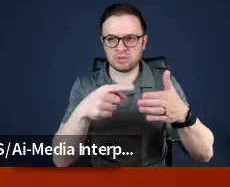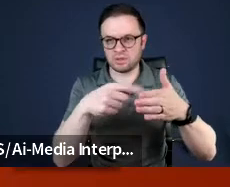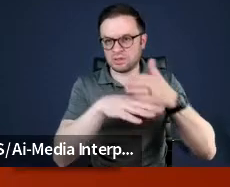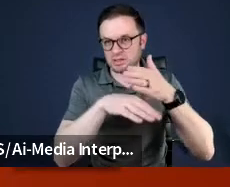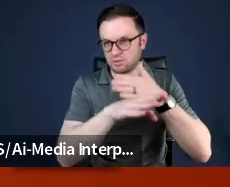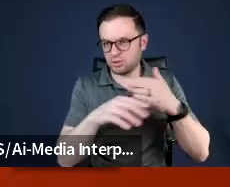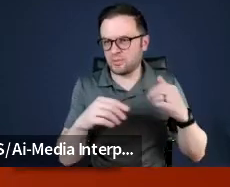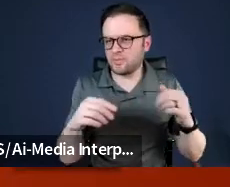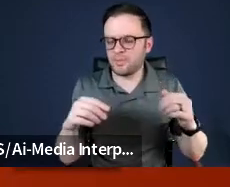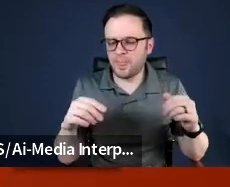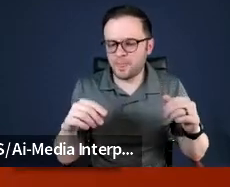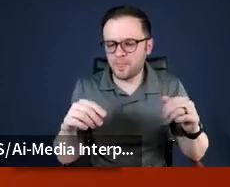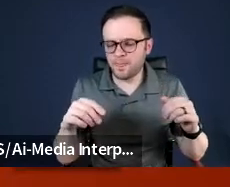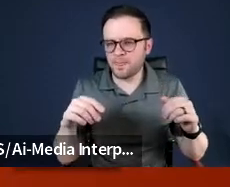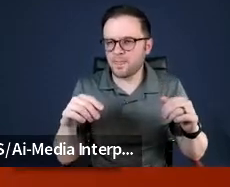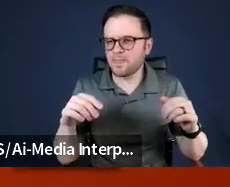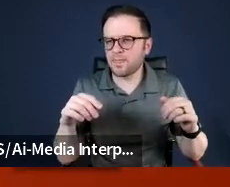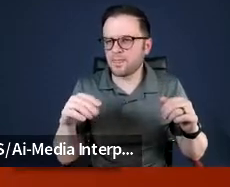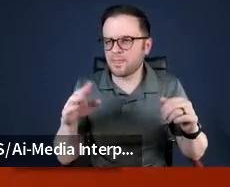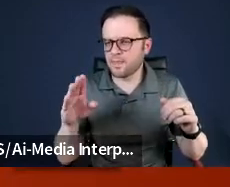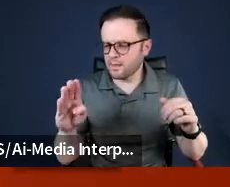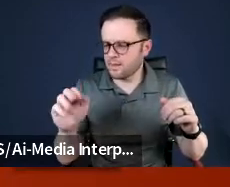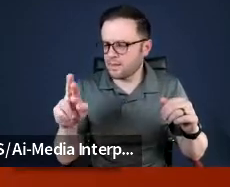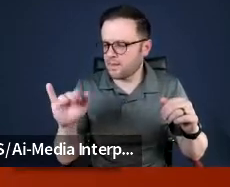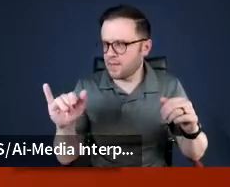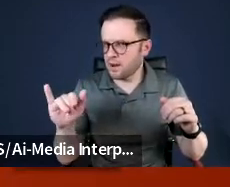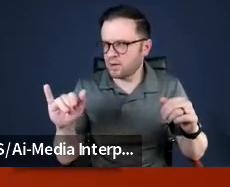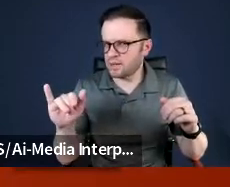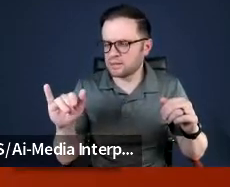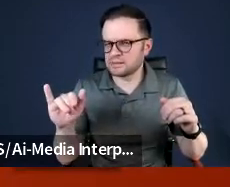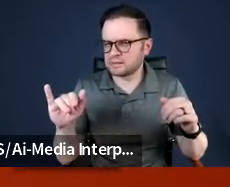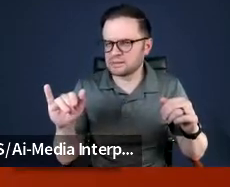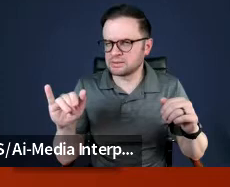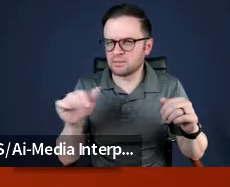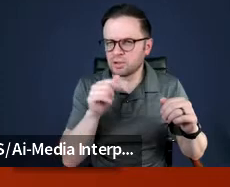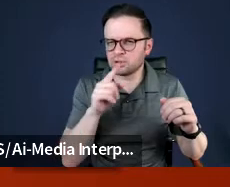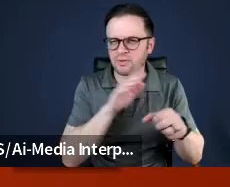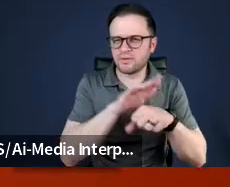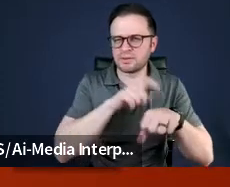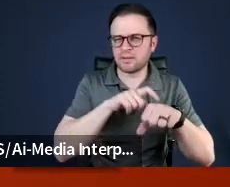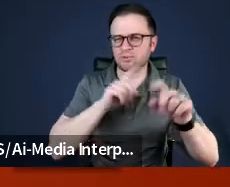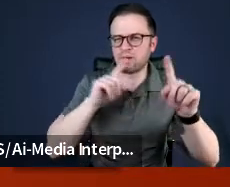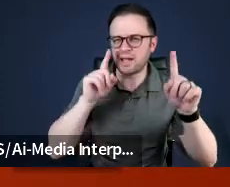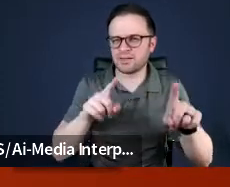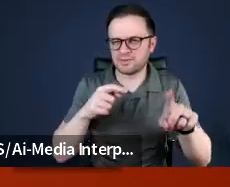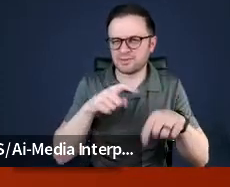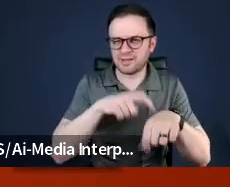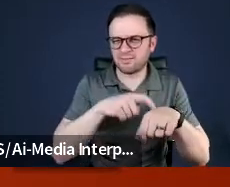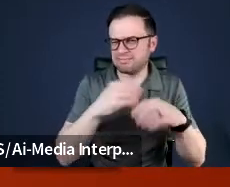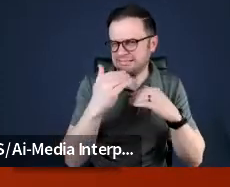Very, that is